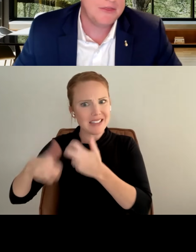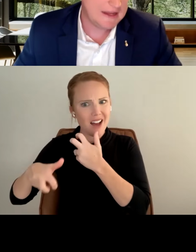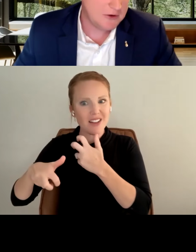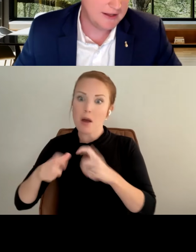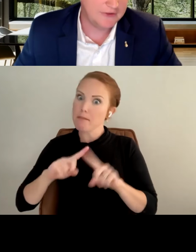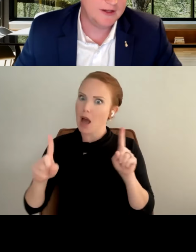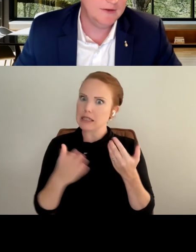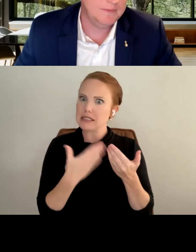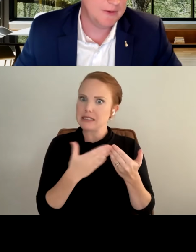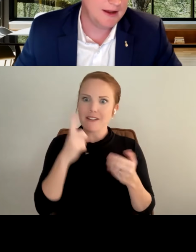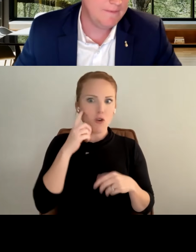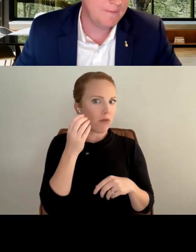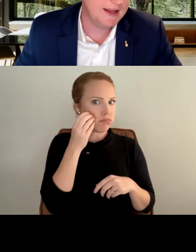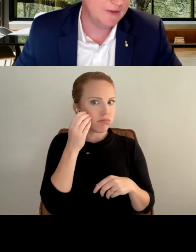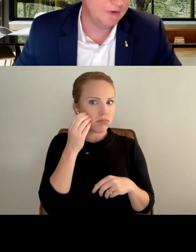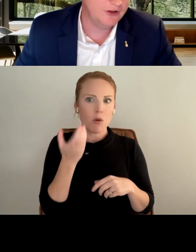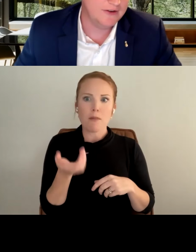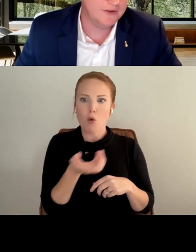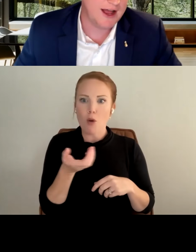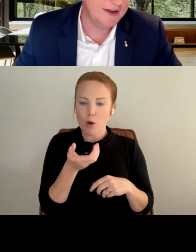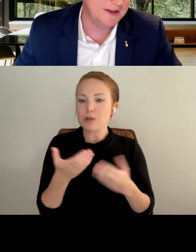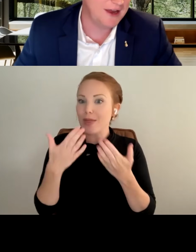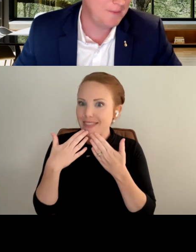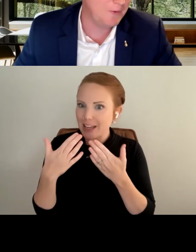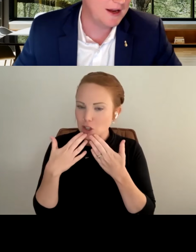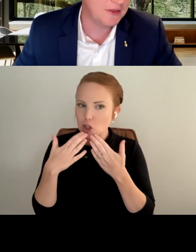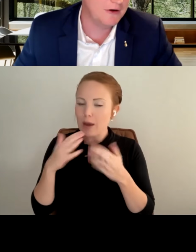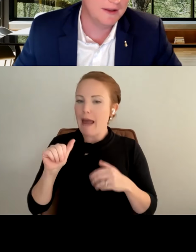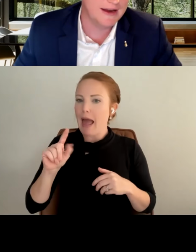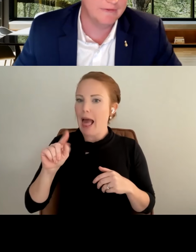Thank you Atlassian, by the way, for making those changes on desktop and working through a